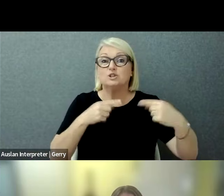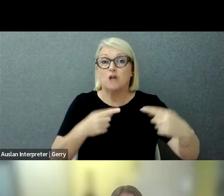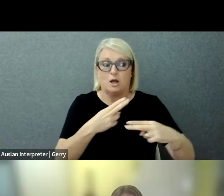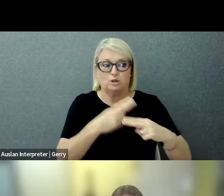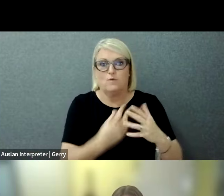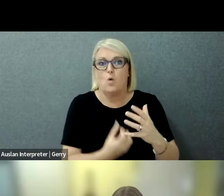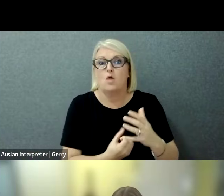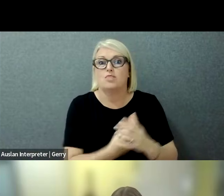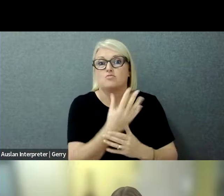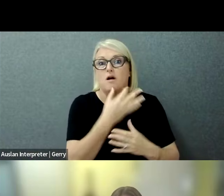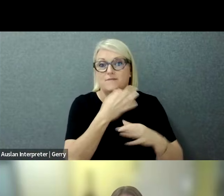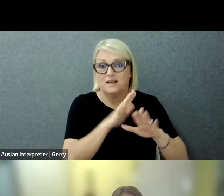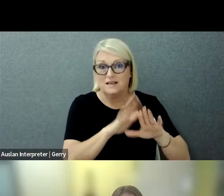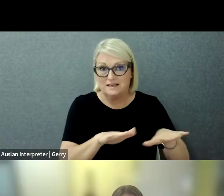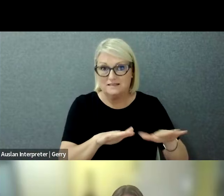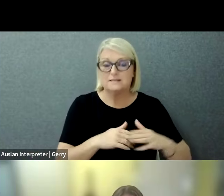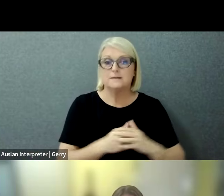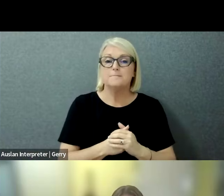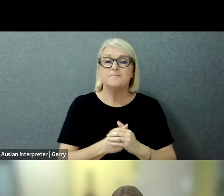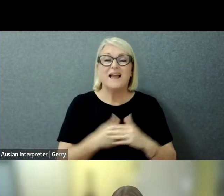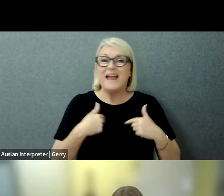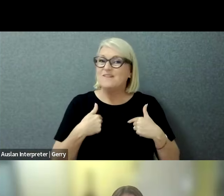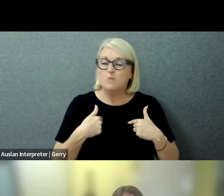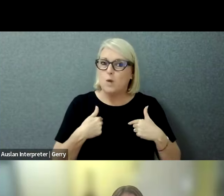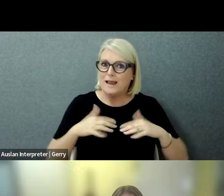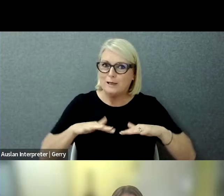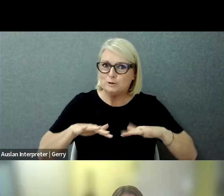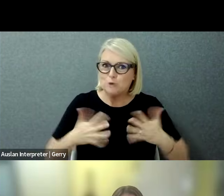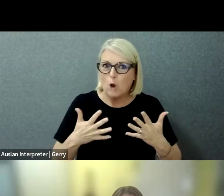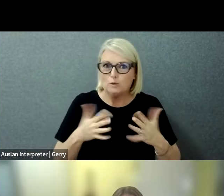Thriving Kids is going to look like into the next, sort of, 18 months to two years,